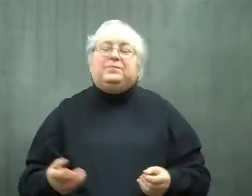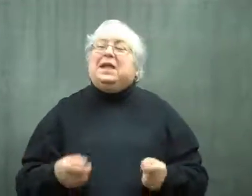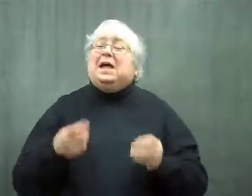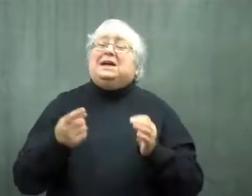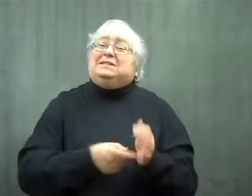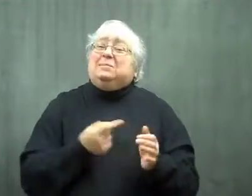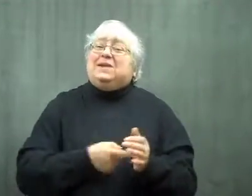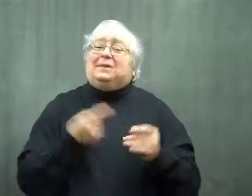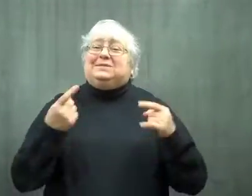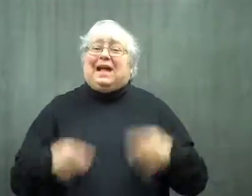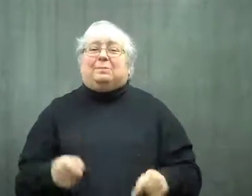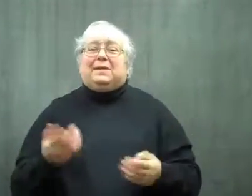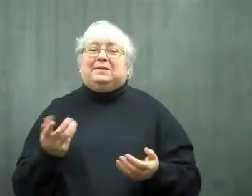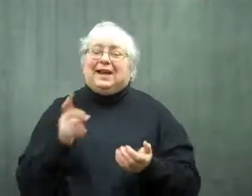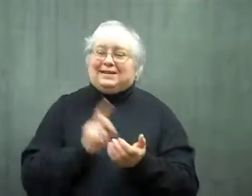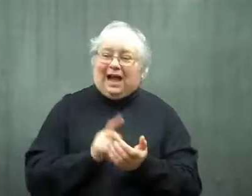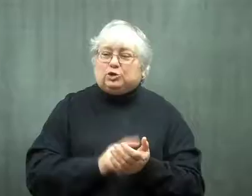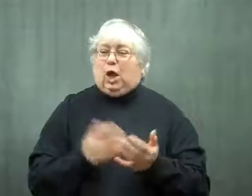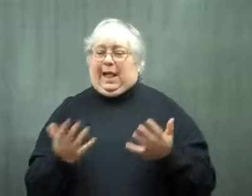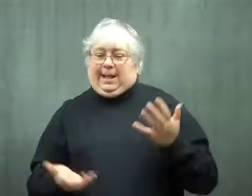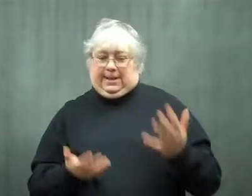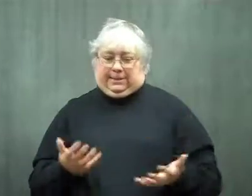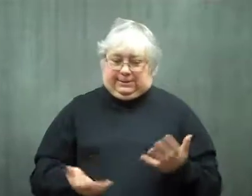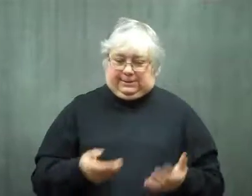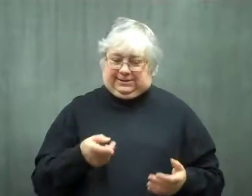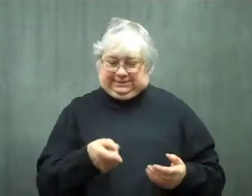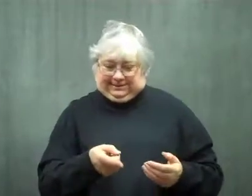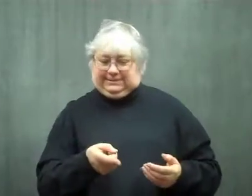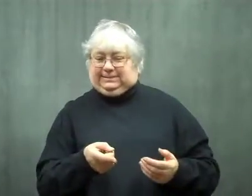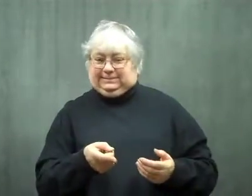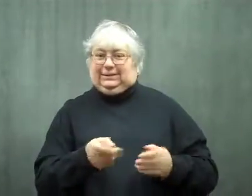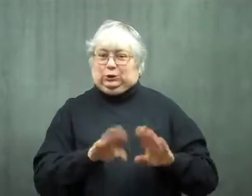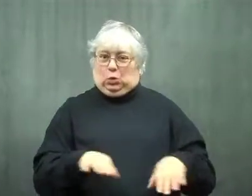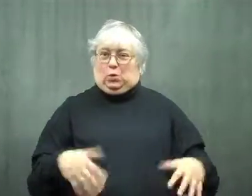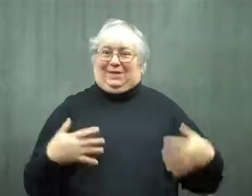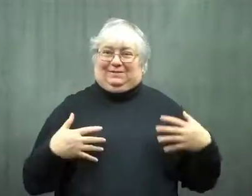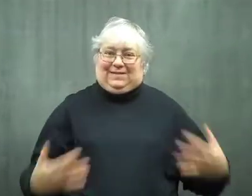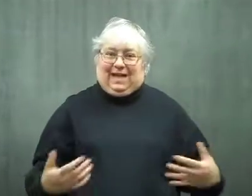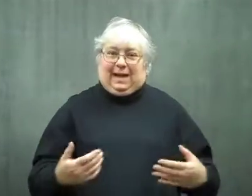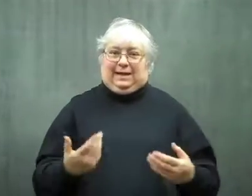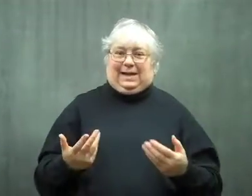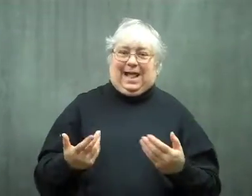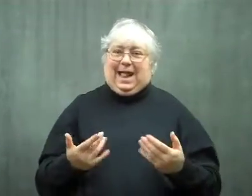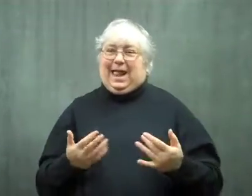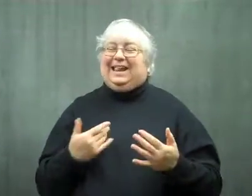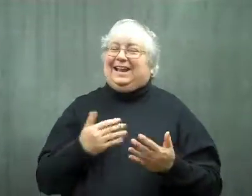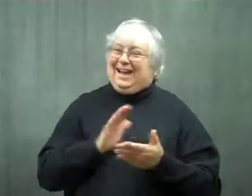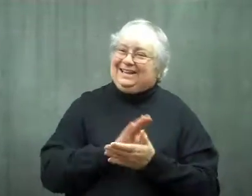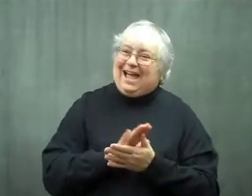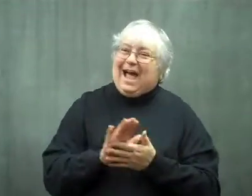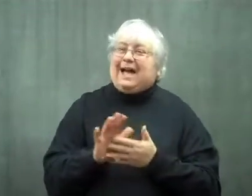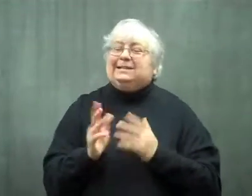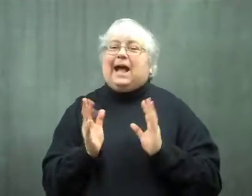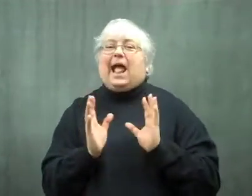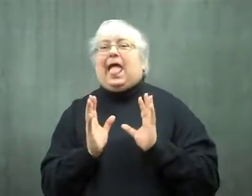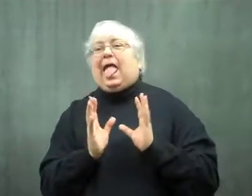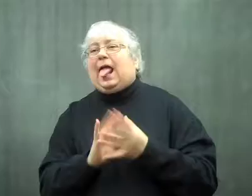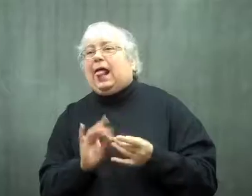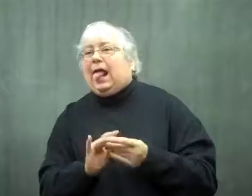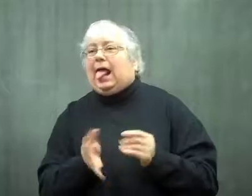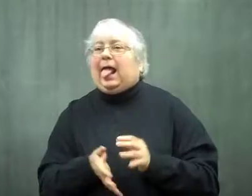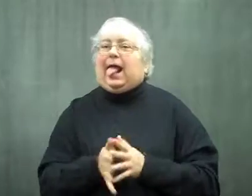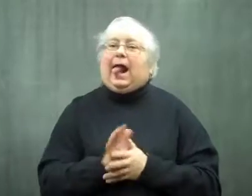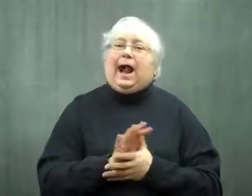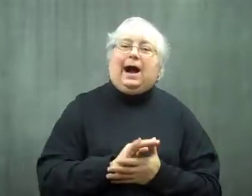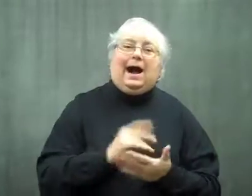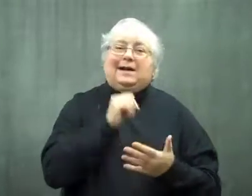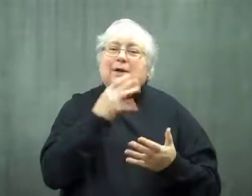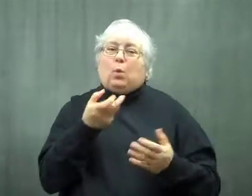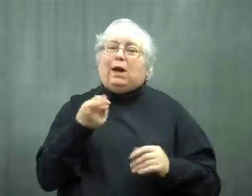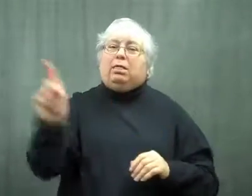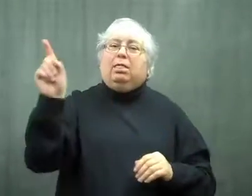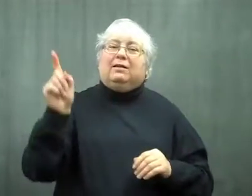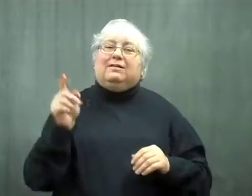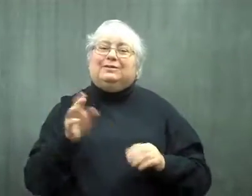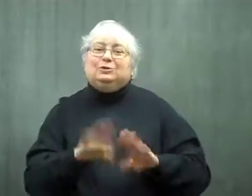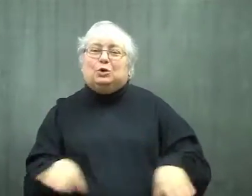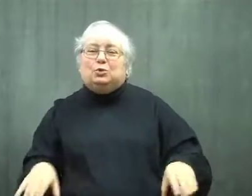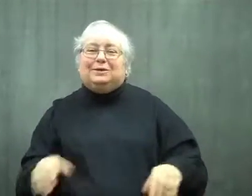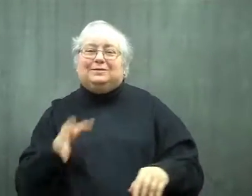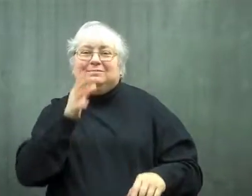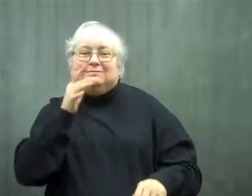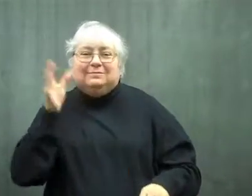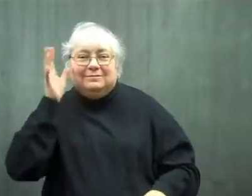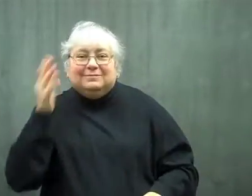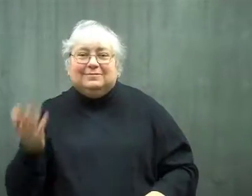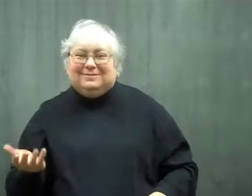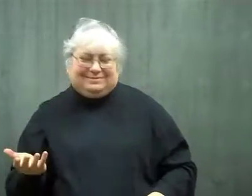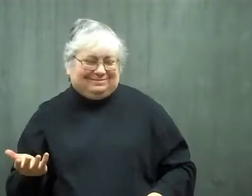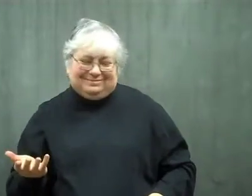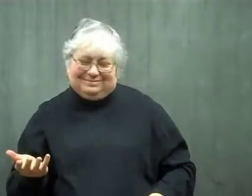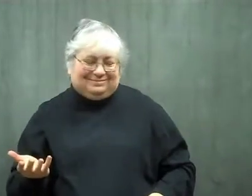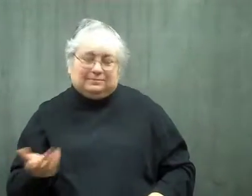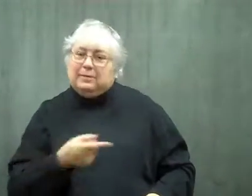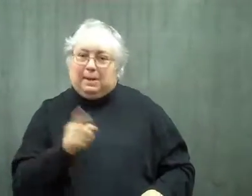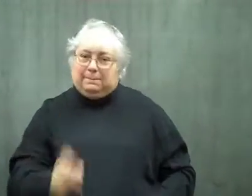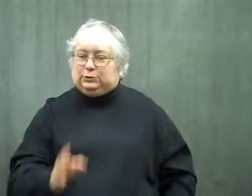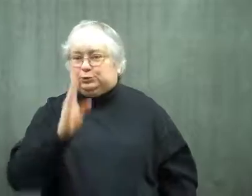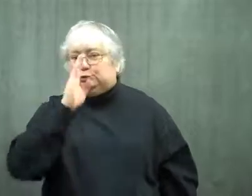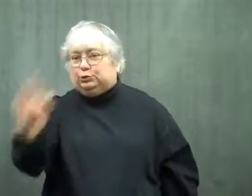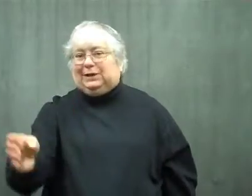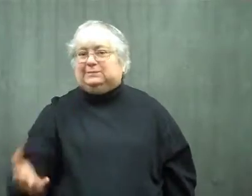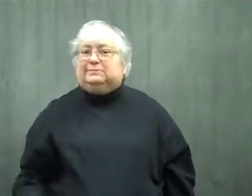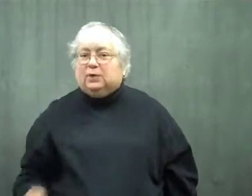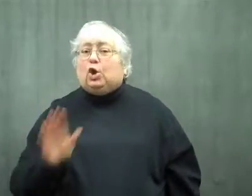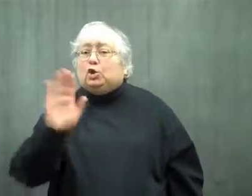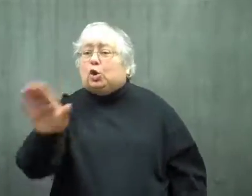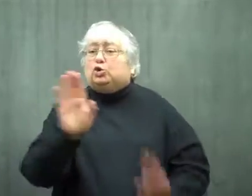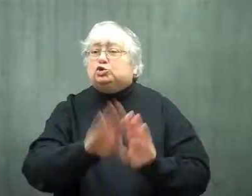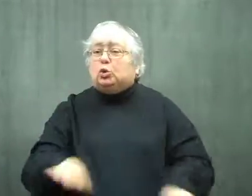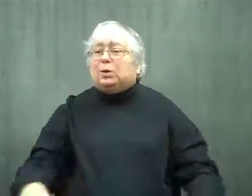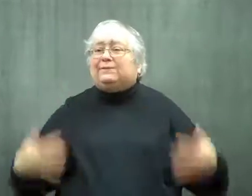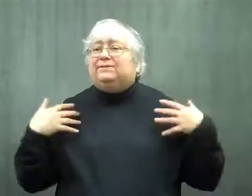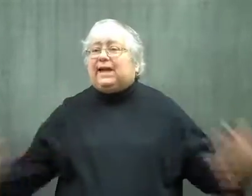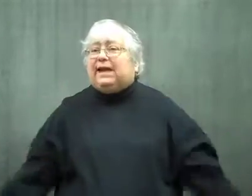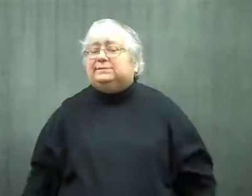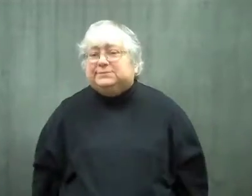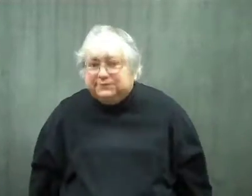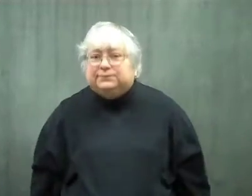Sometimes doctors don't want to offend children and parents by saying the child is fat.